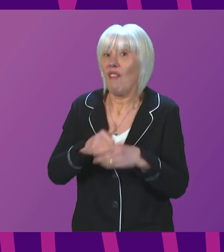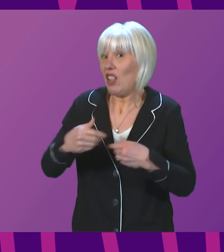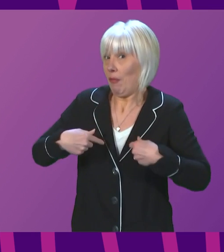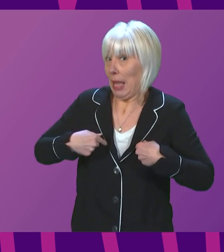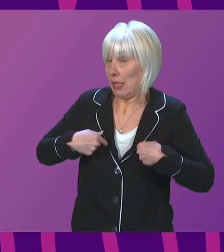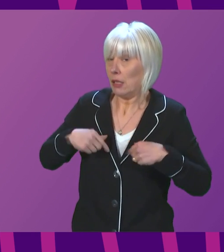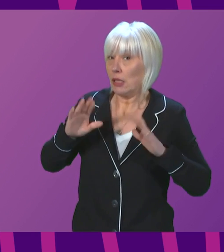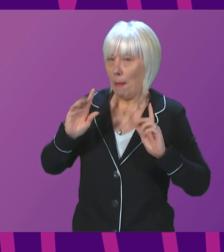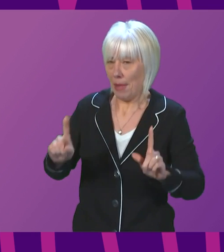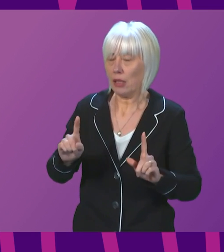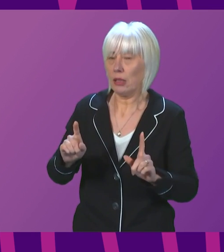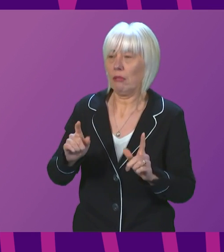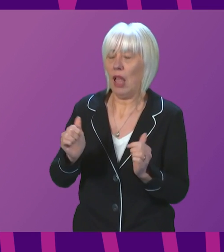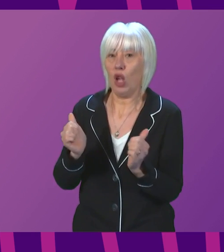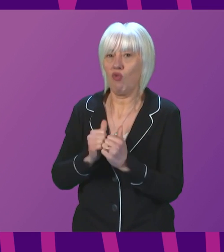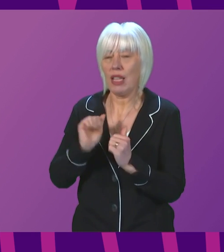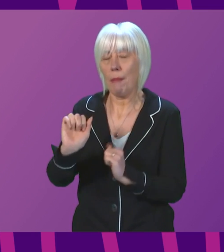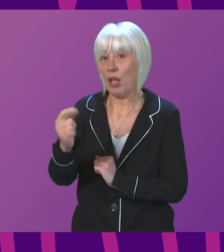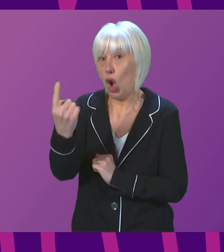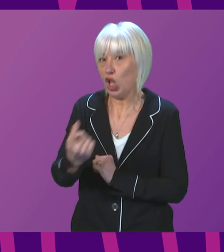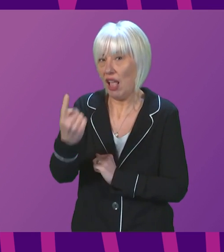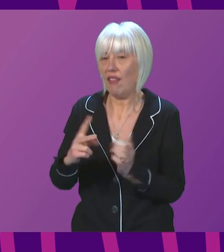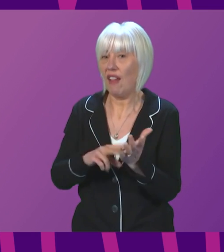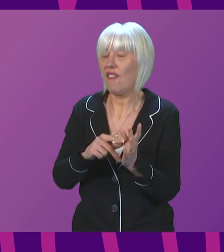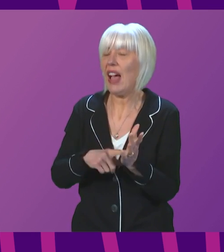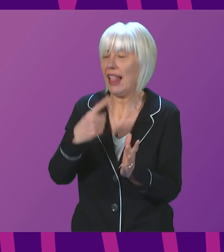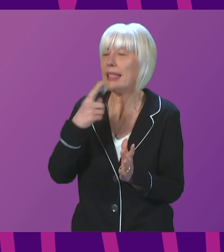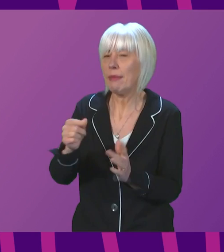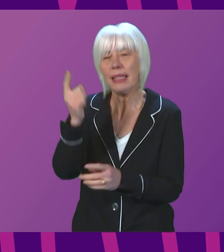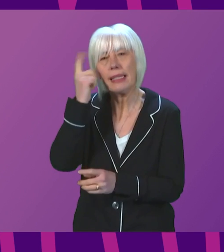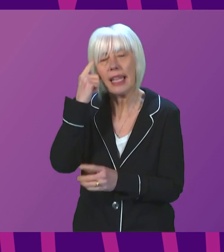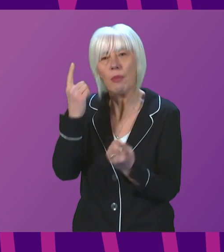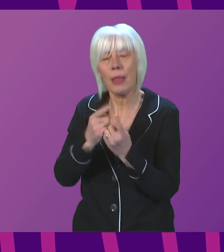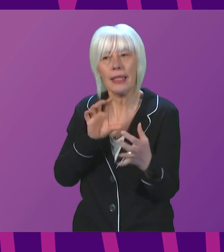Notwithstanding that, I think that she has said many sensible things on the issue.